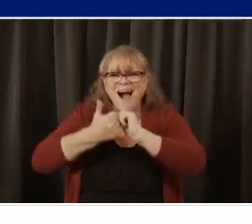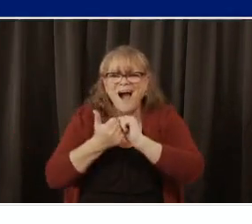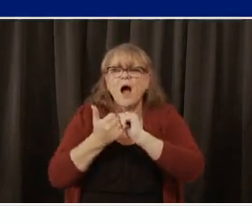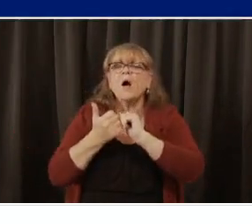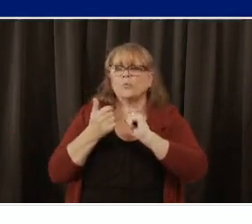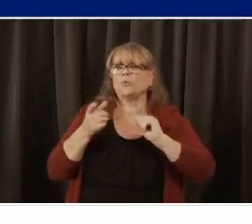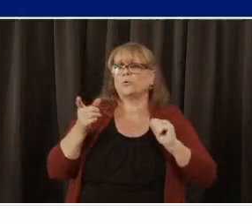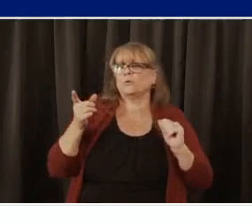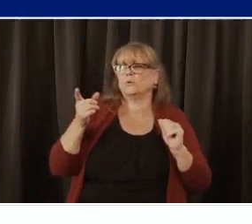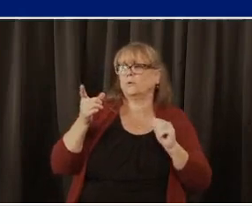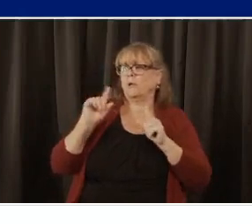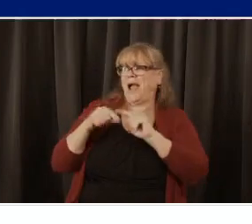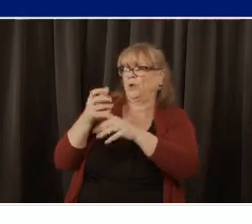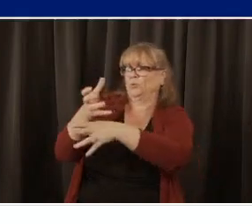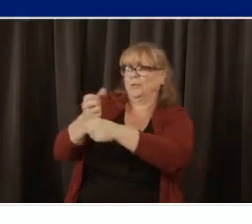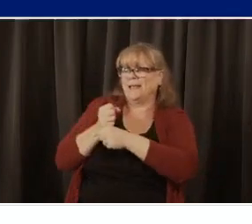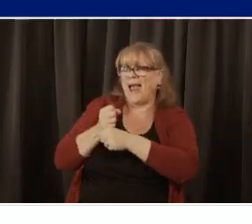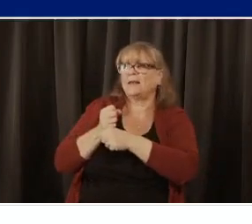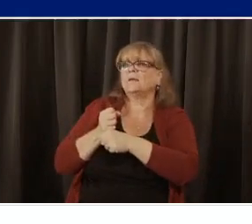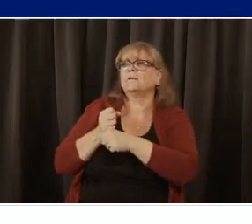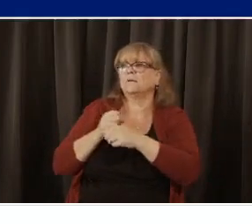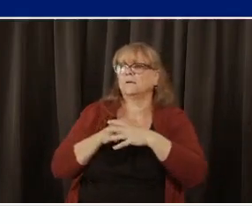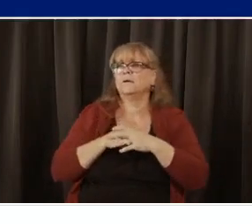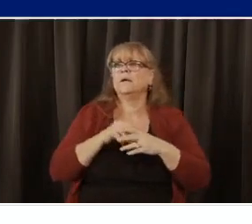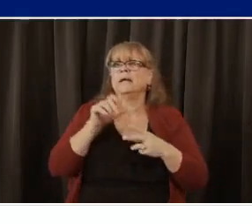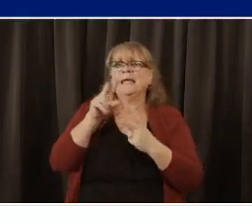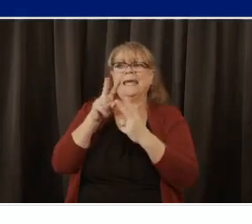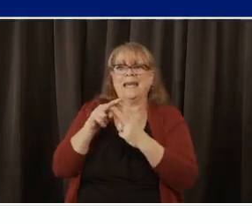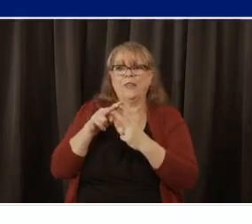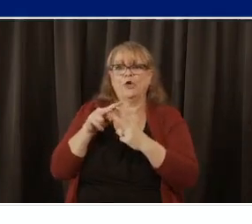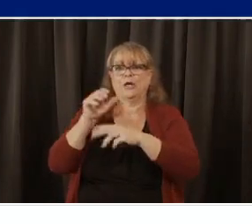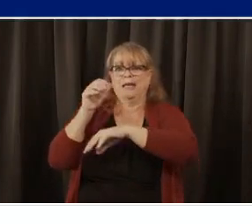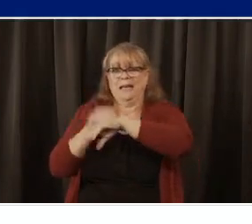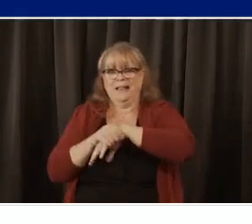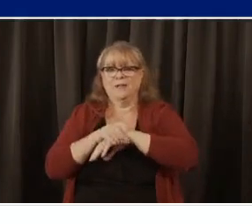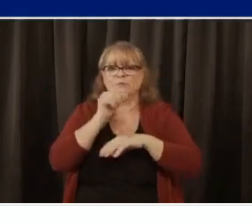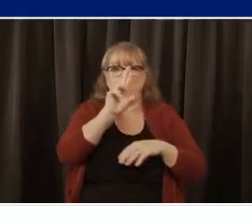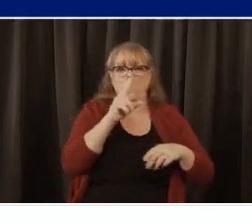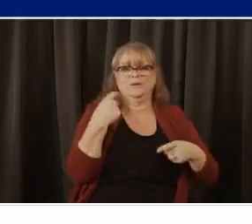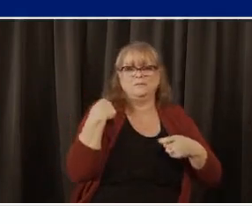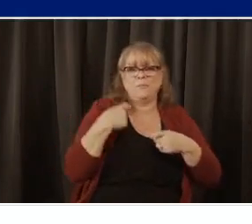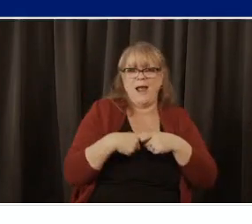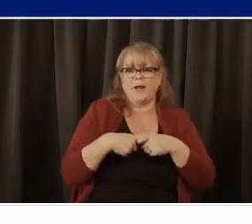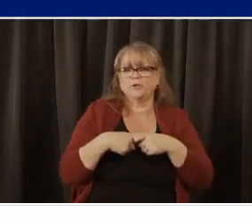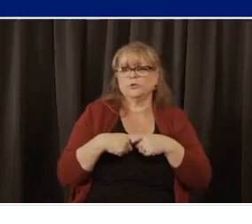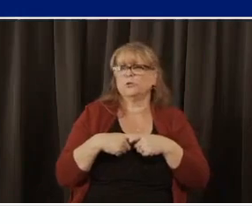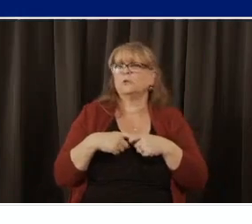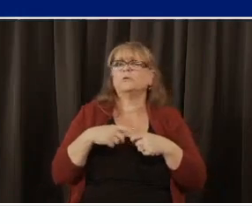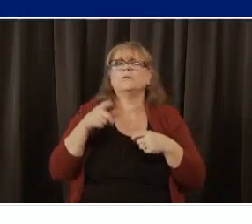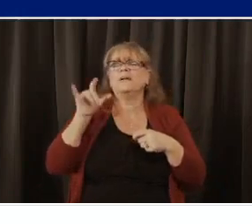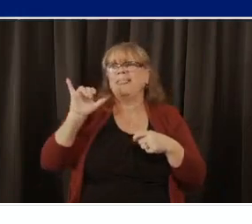to use, they're six tests per box, and that is for a month. So that is every five days, you